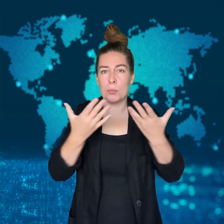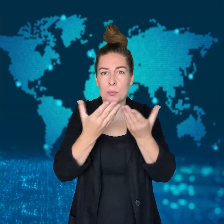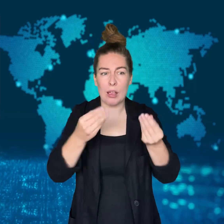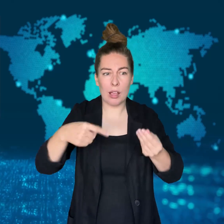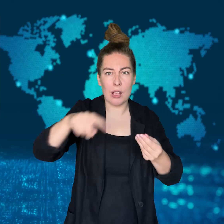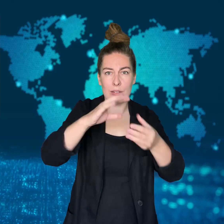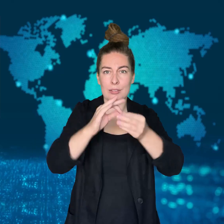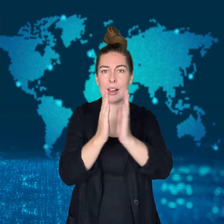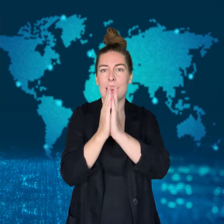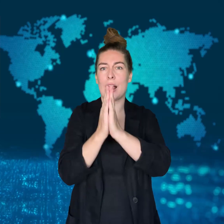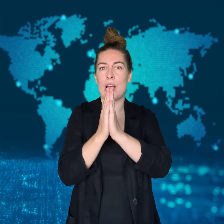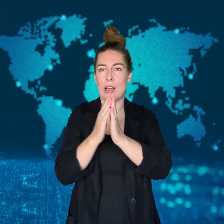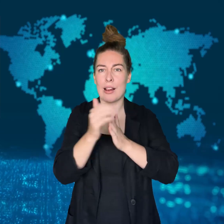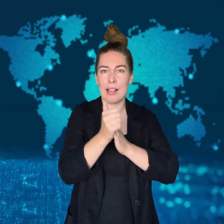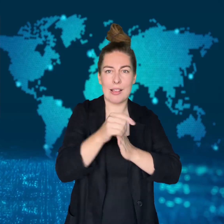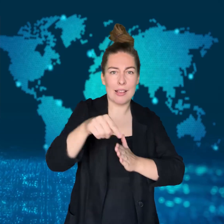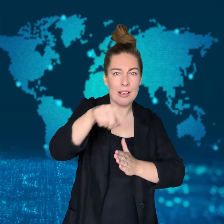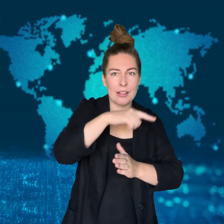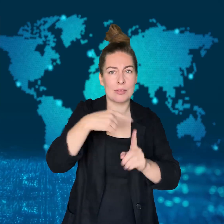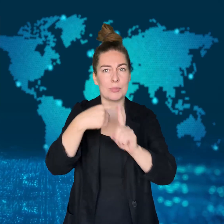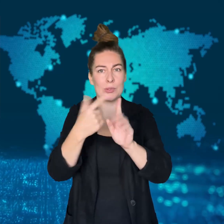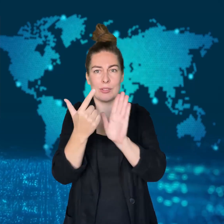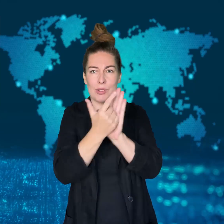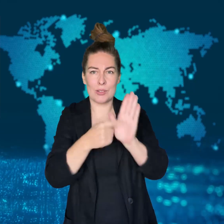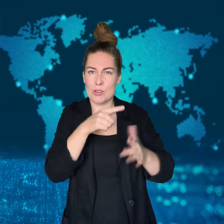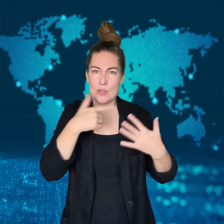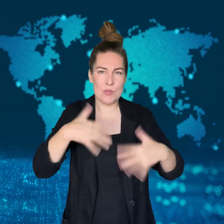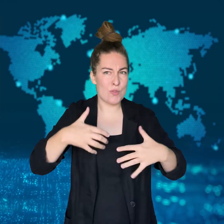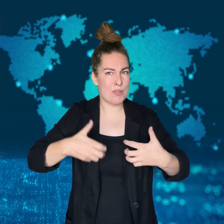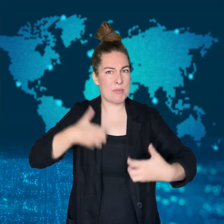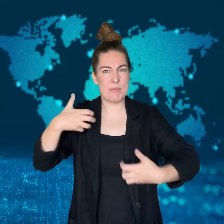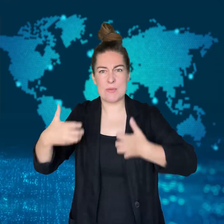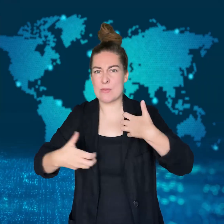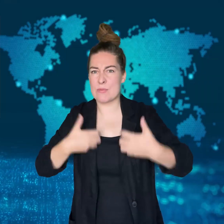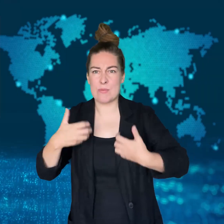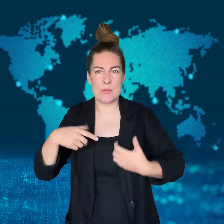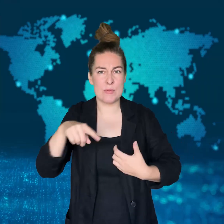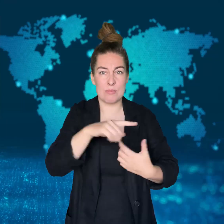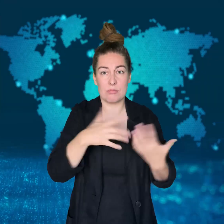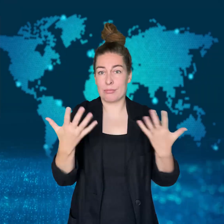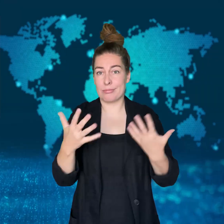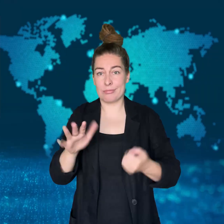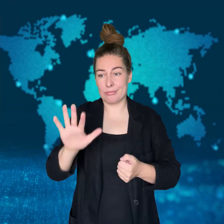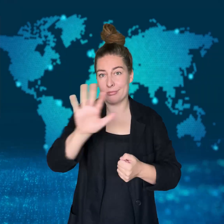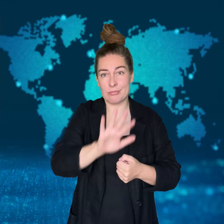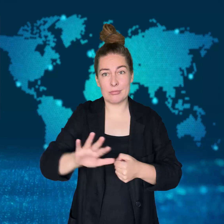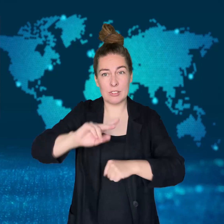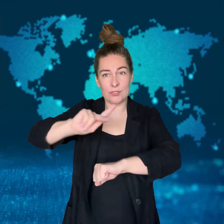Prominent religious leaders and lawmakers complained.